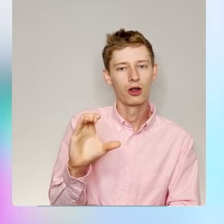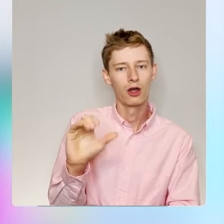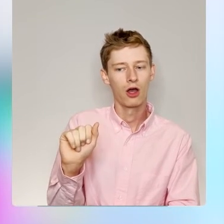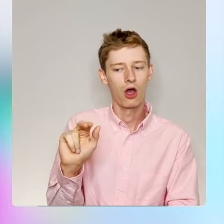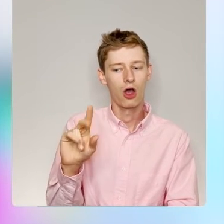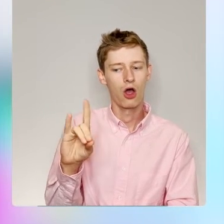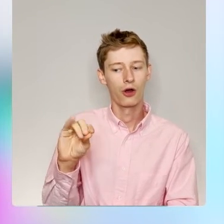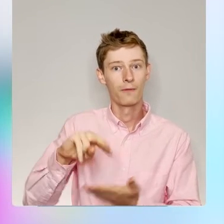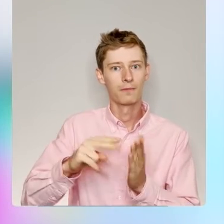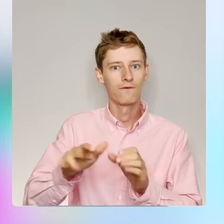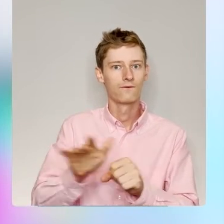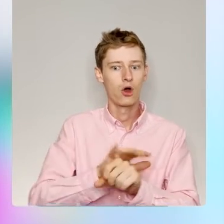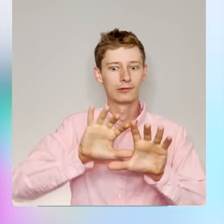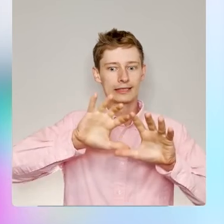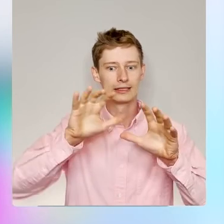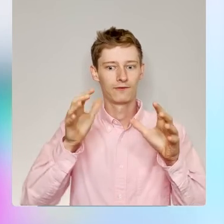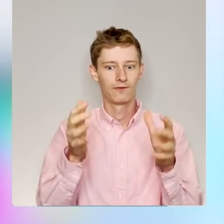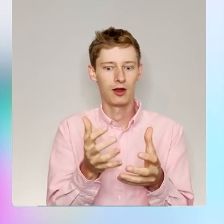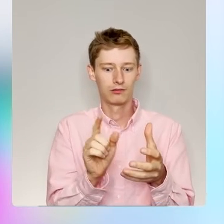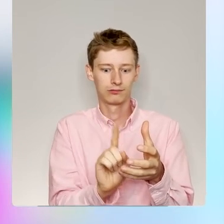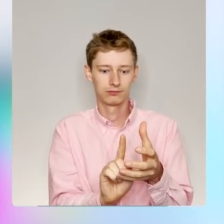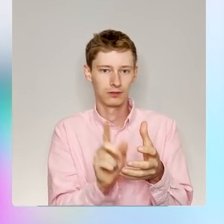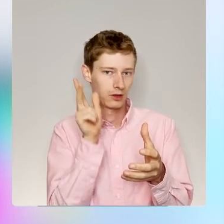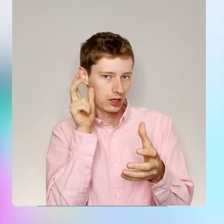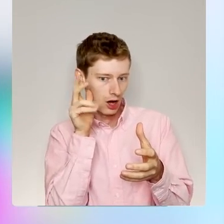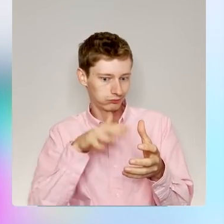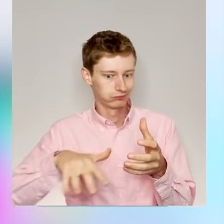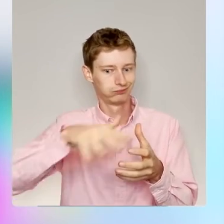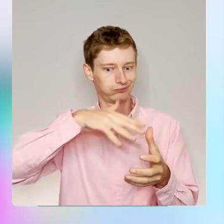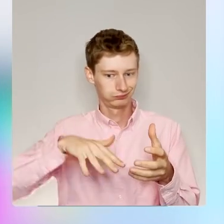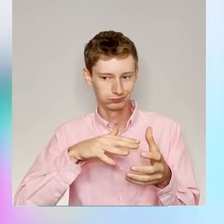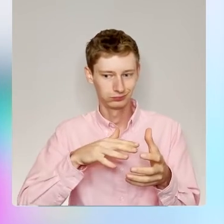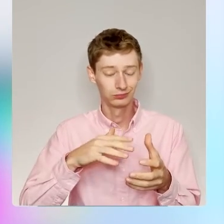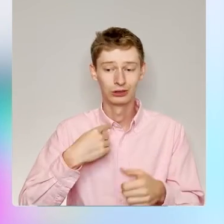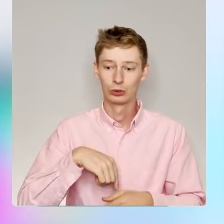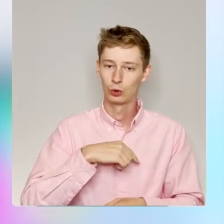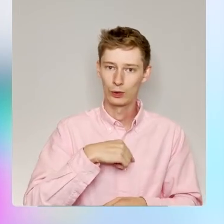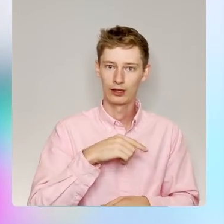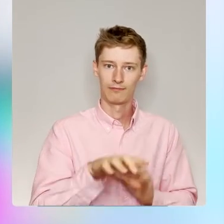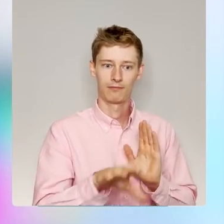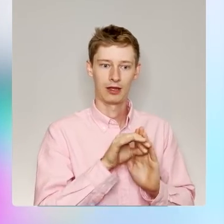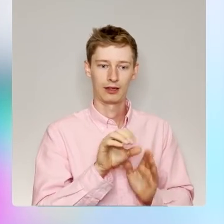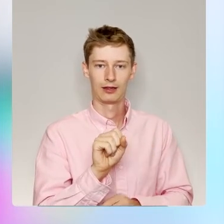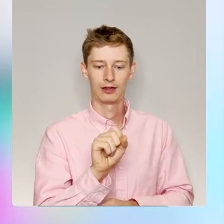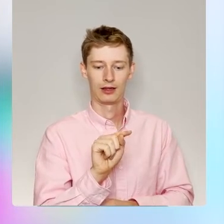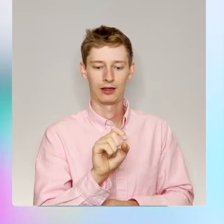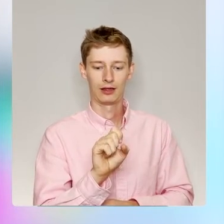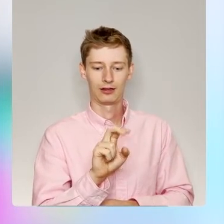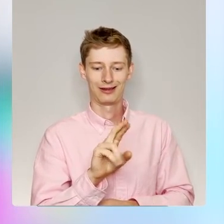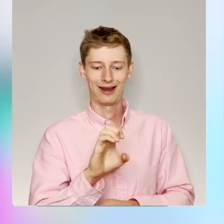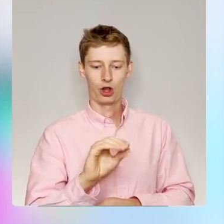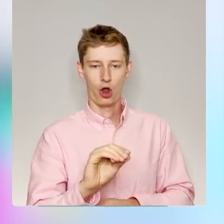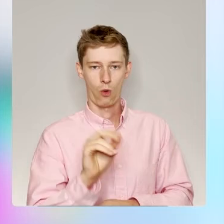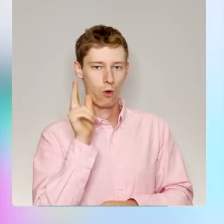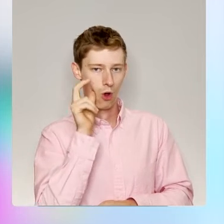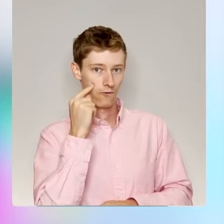that makes the development process a lot more pleasant. My absolute favorite thing about building WebXR apps is the fantastic set of dev tools